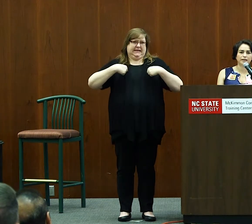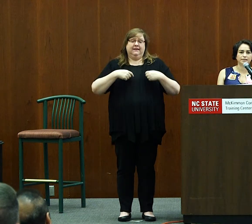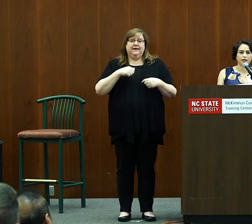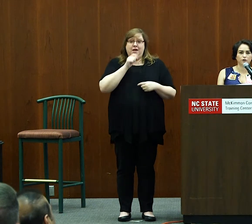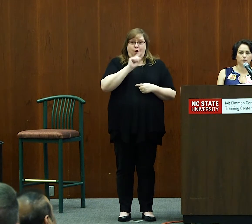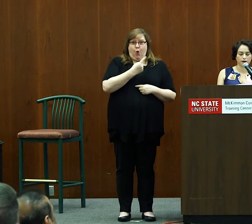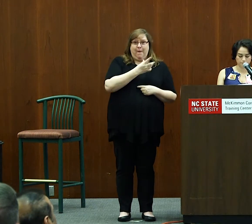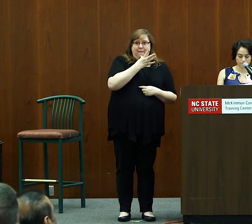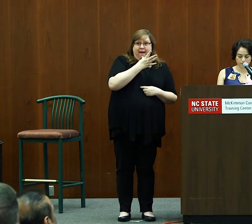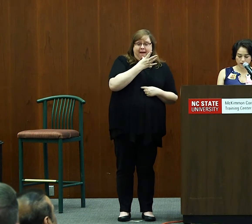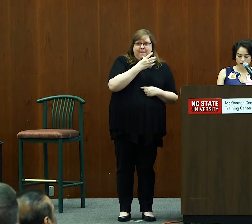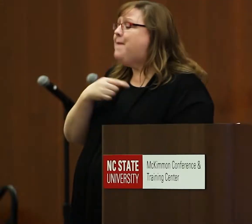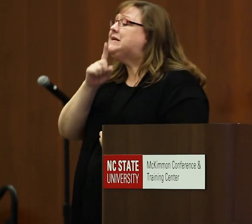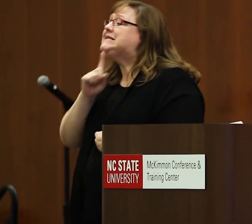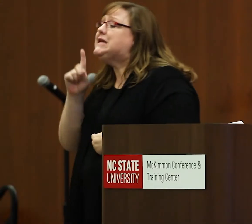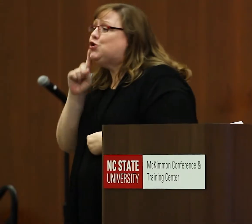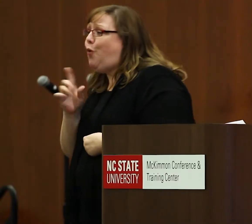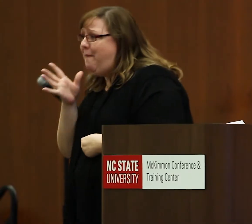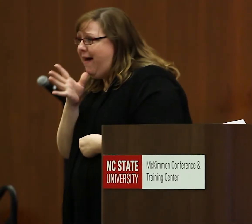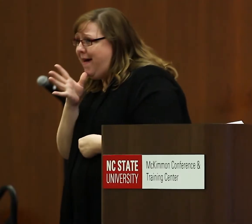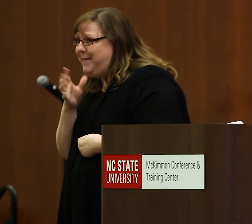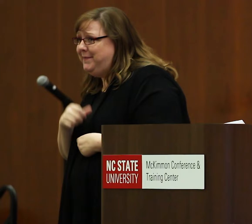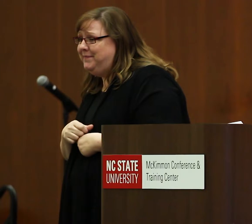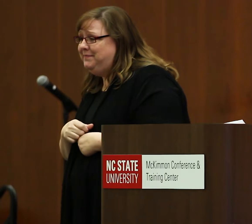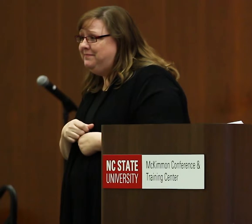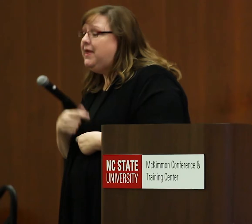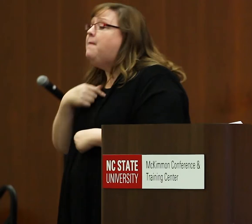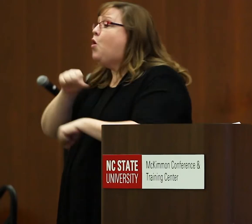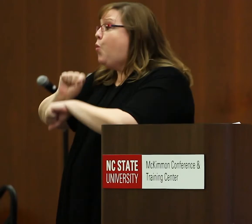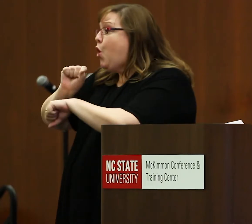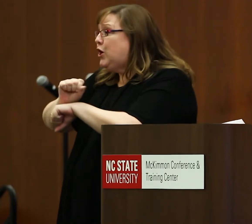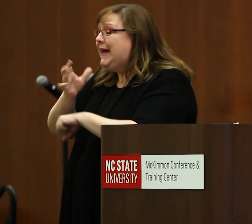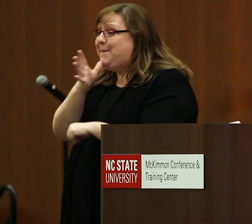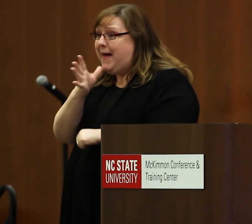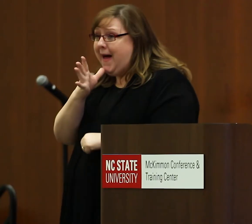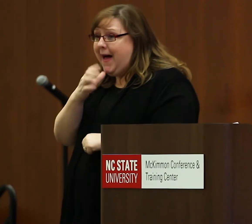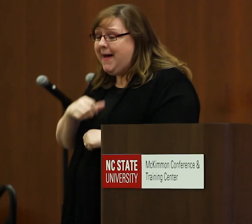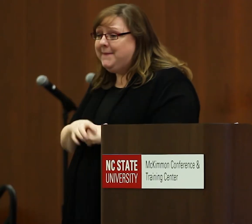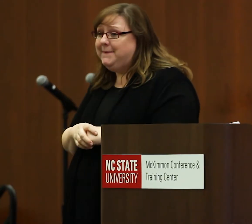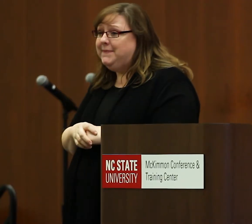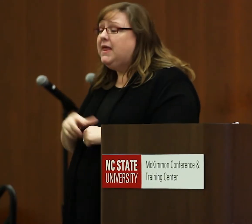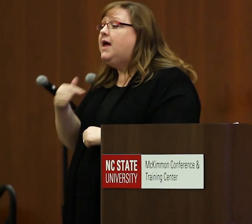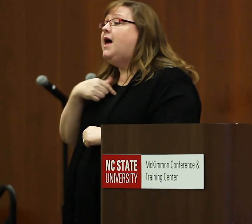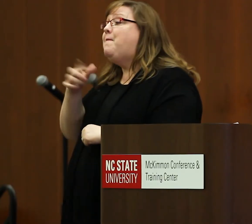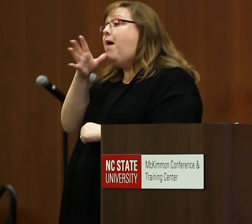single mom. I'm working mom and the mom of a child with a unique birth defect and